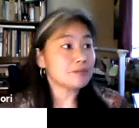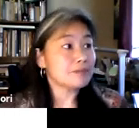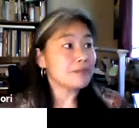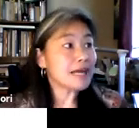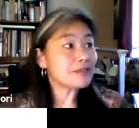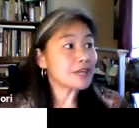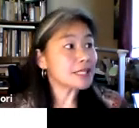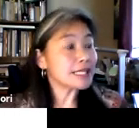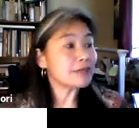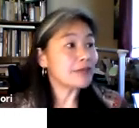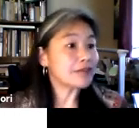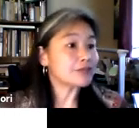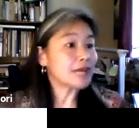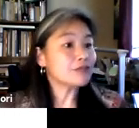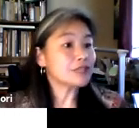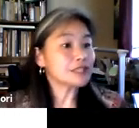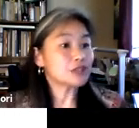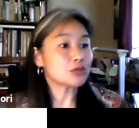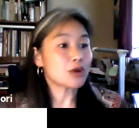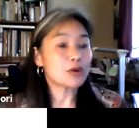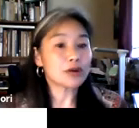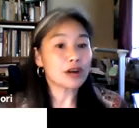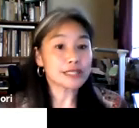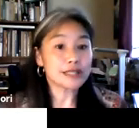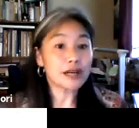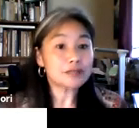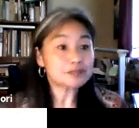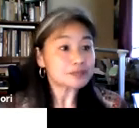my grandma was, I think, a second cousin of his, so she